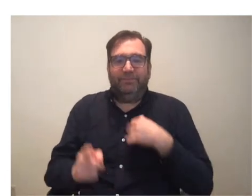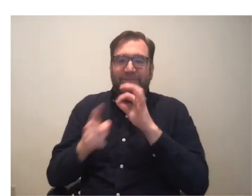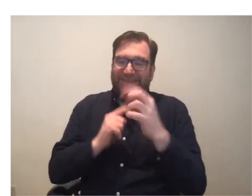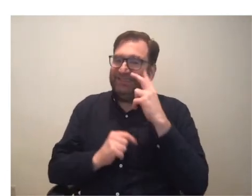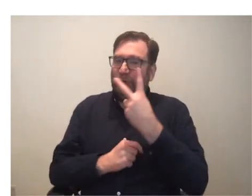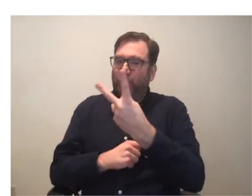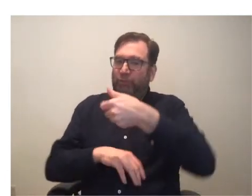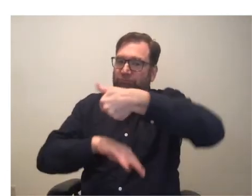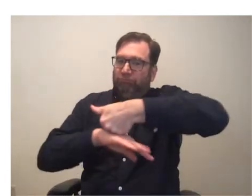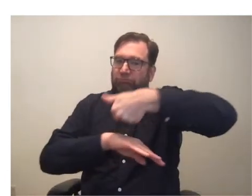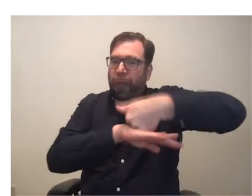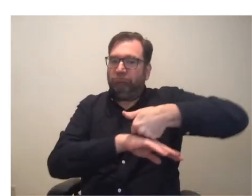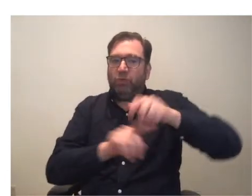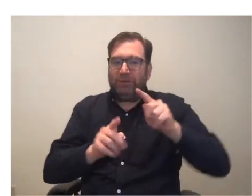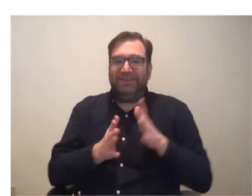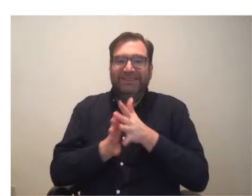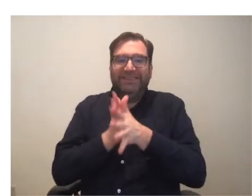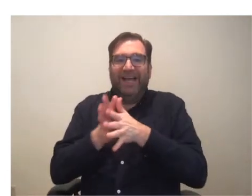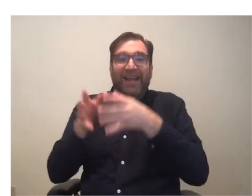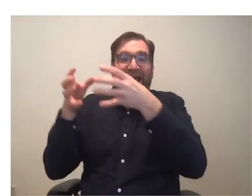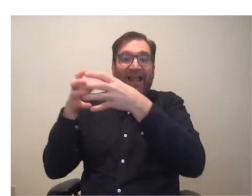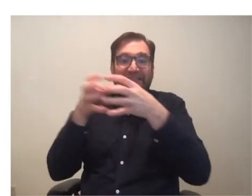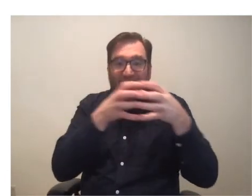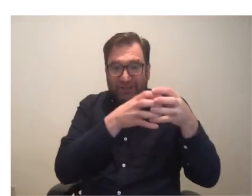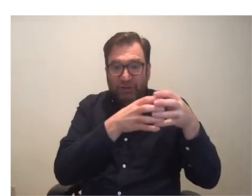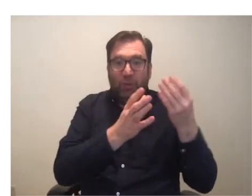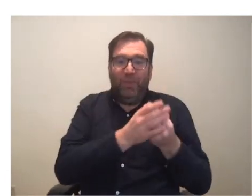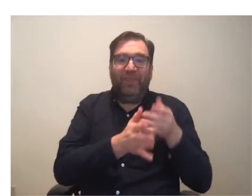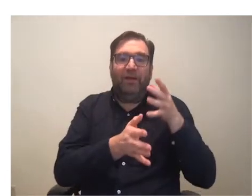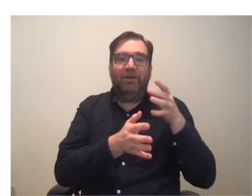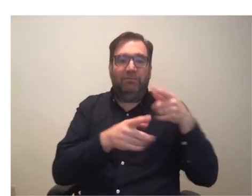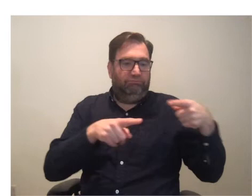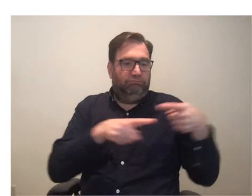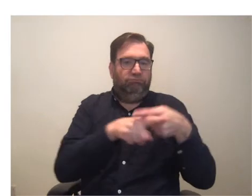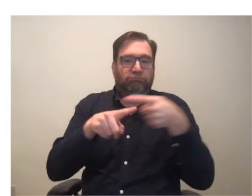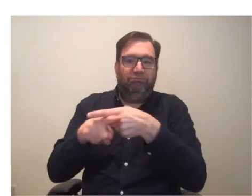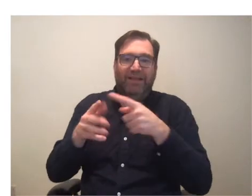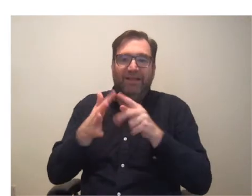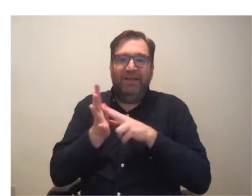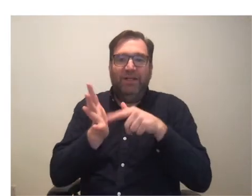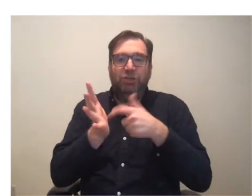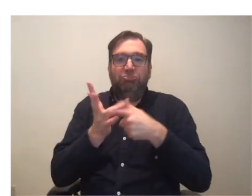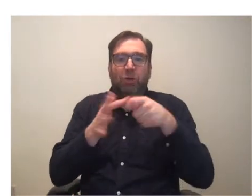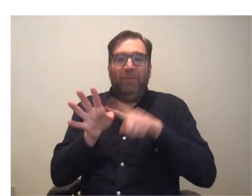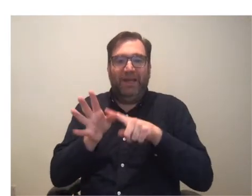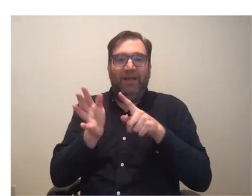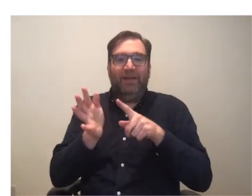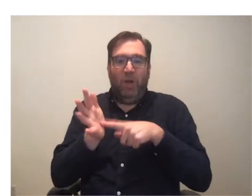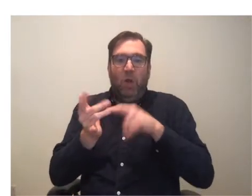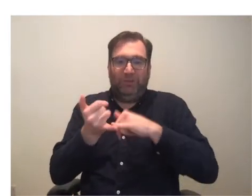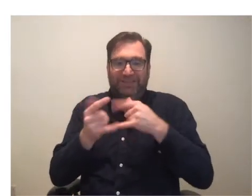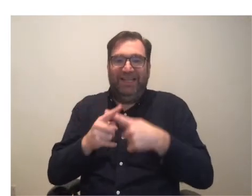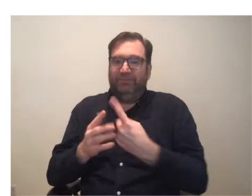Specifically, we consider 2 baselines: sign classification with the cross-entropy loss